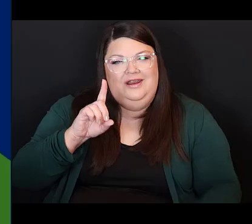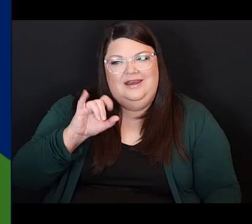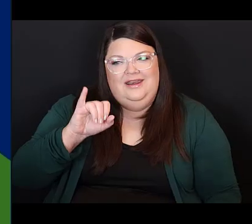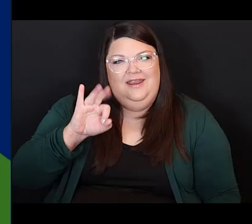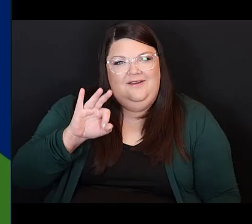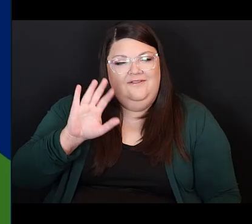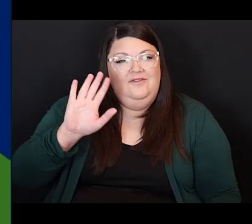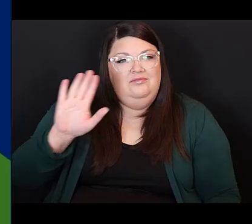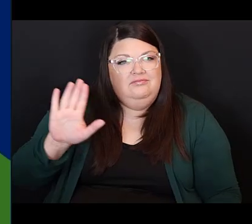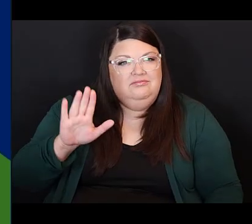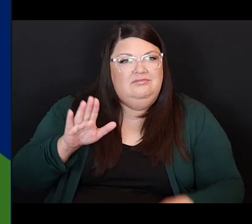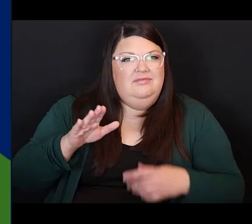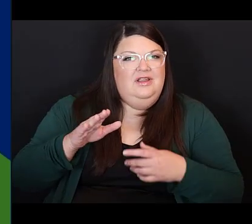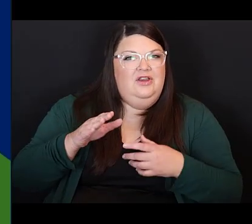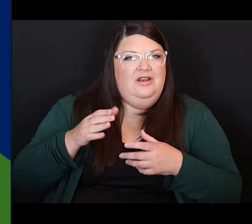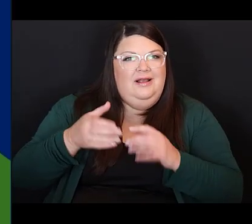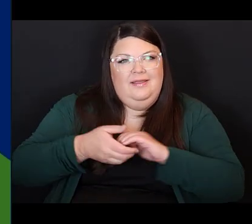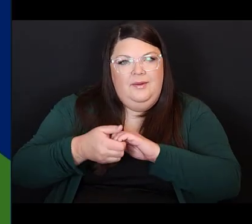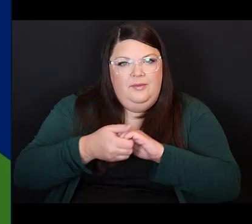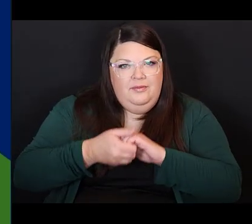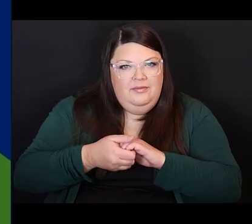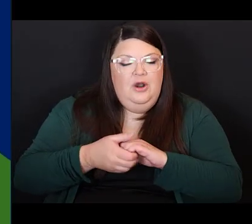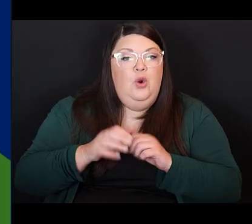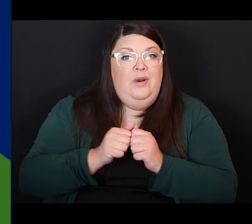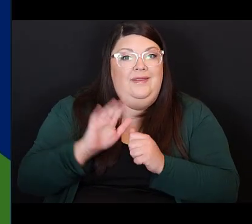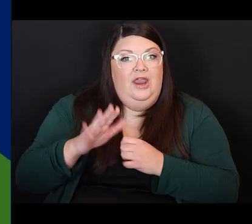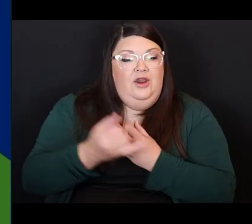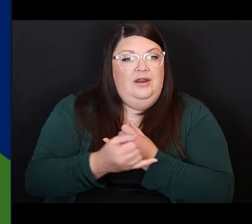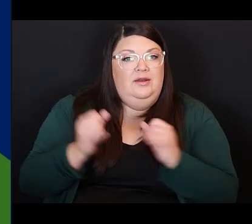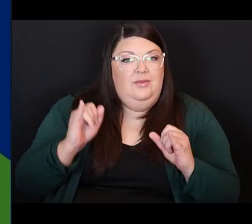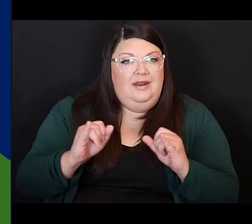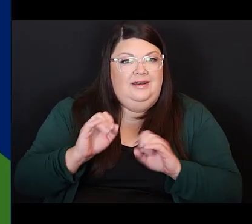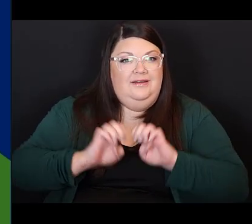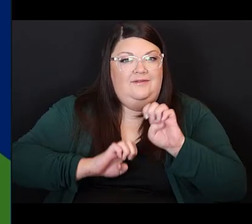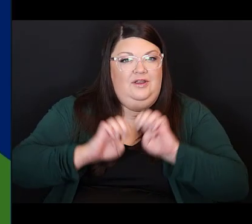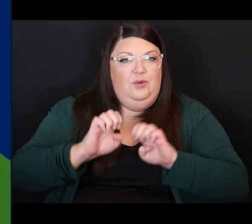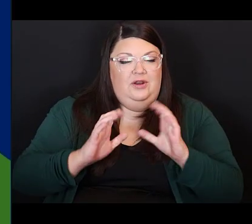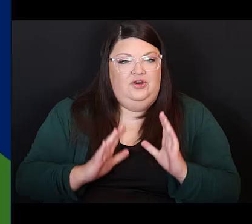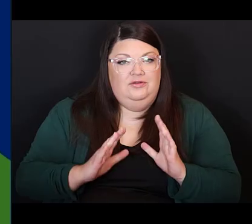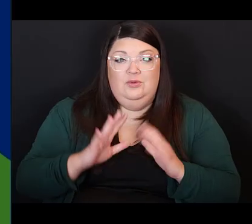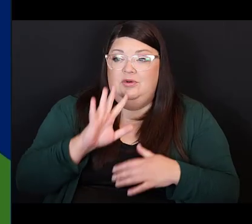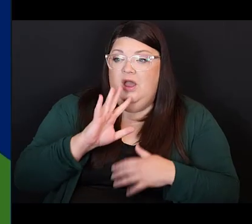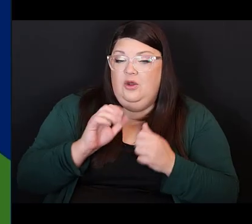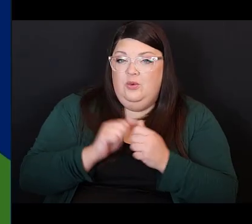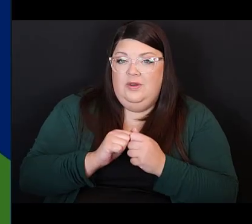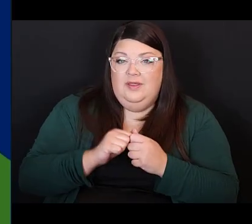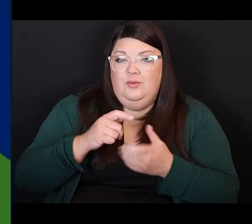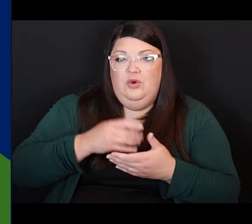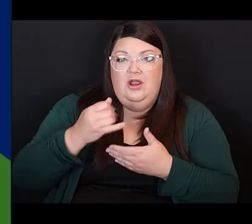grantees collaborate with their independent evaluators. We will speak with project staff